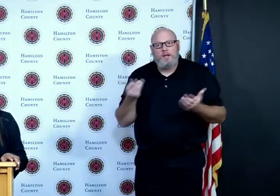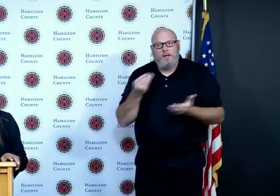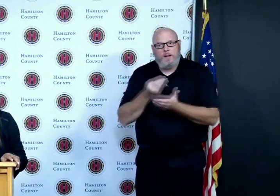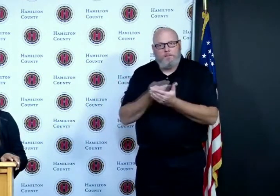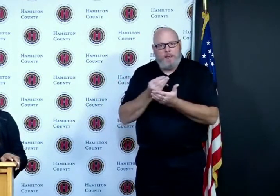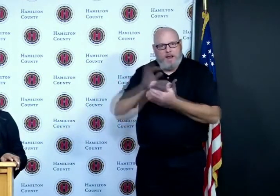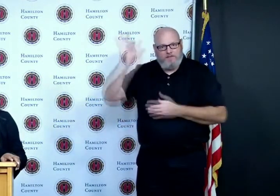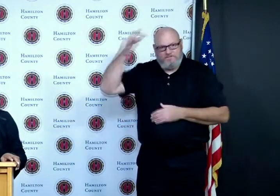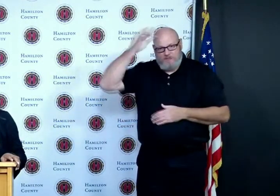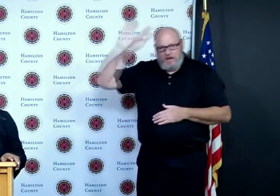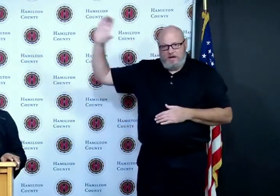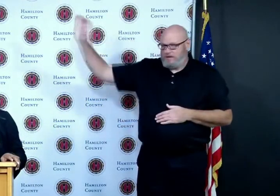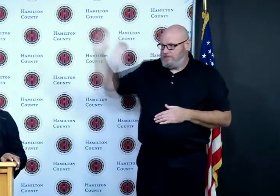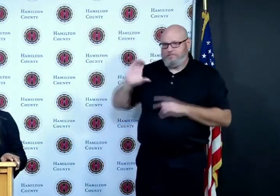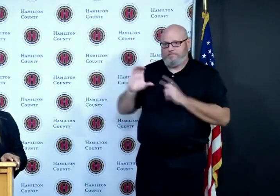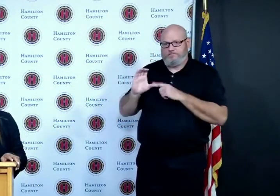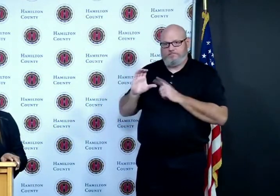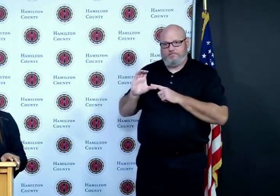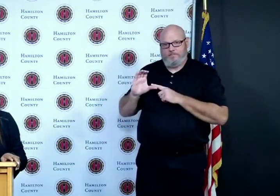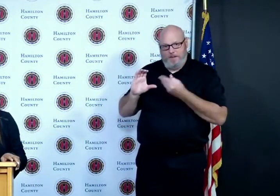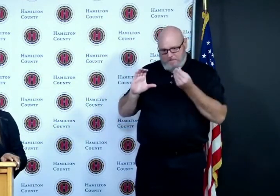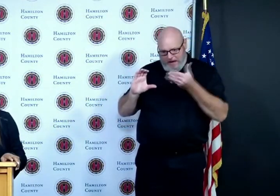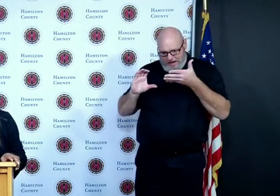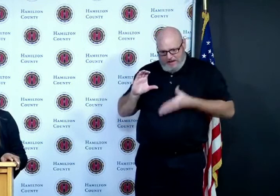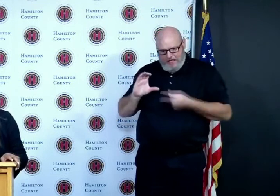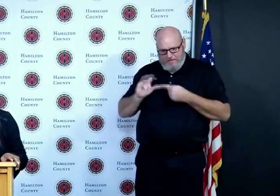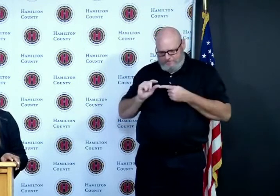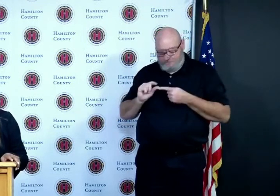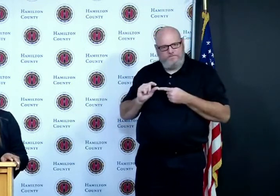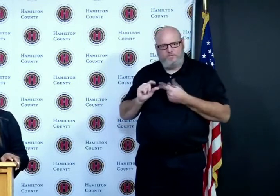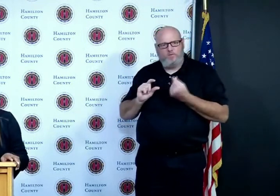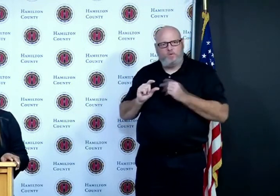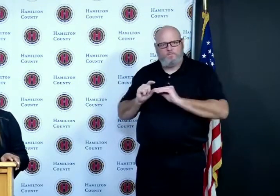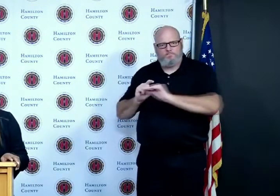dollars that we could compete with the Governor has a budget now we want to make sure Hamilton